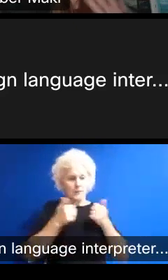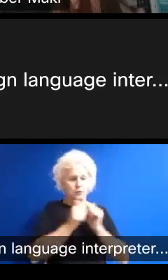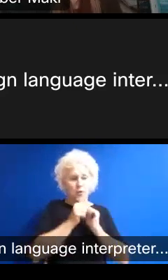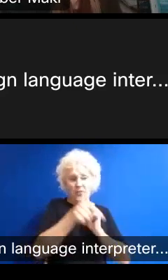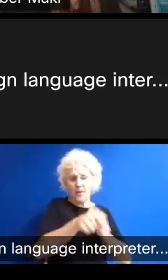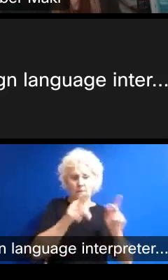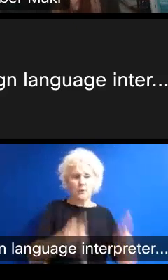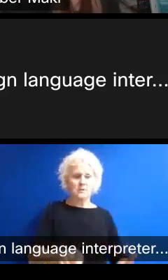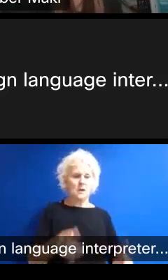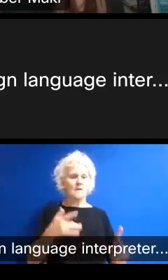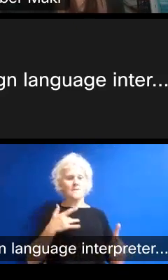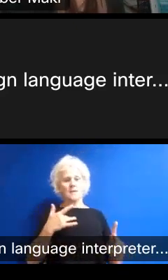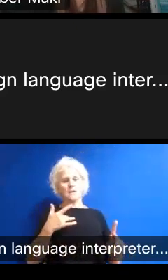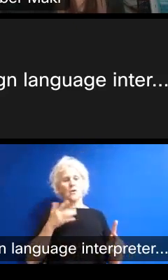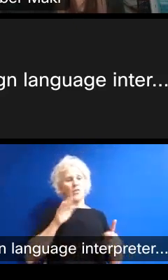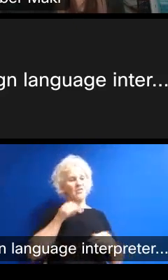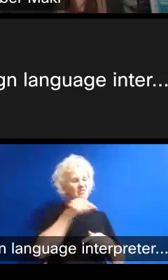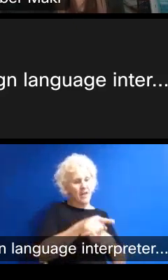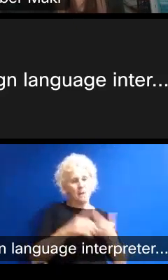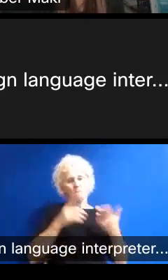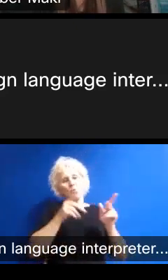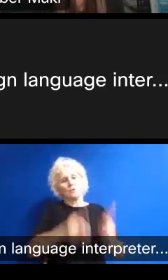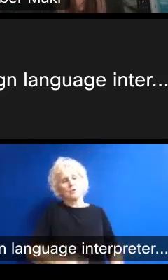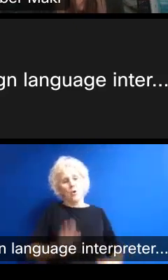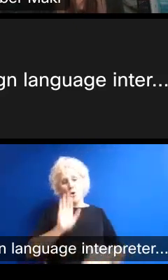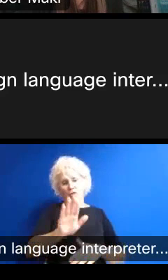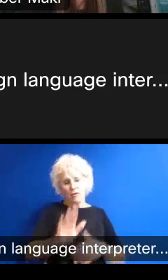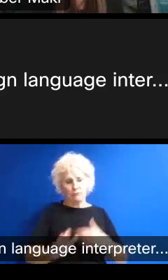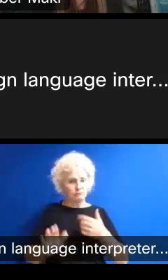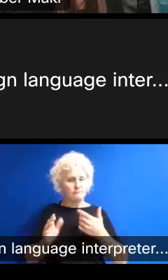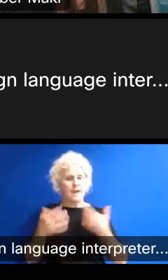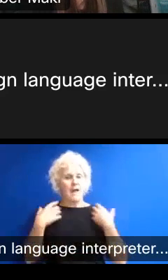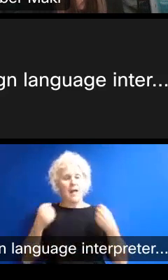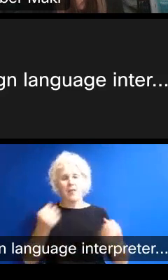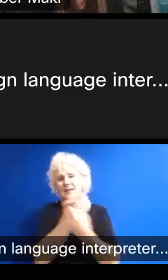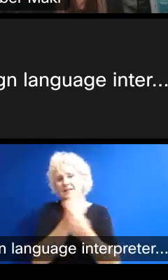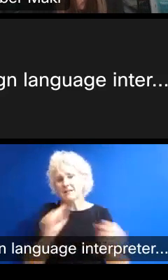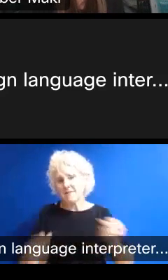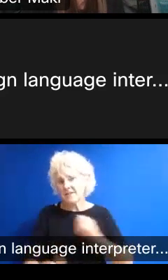themselves and others at risk, their health and safety at risk. This service is intended to help